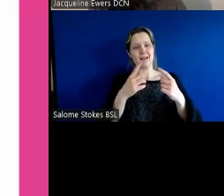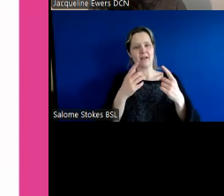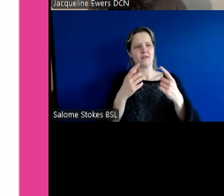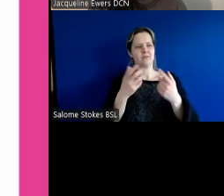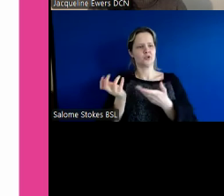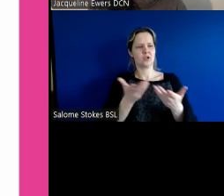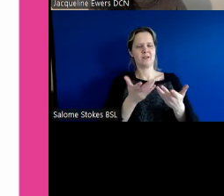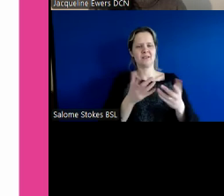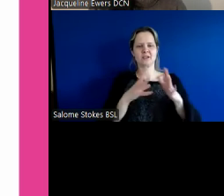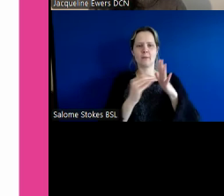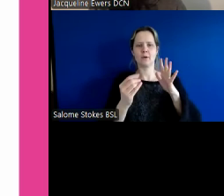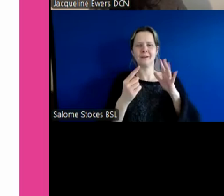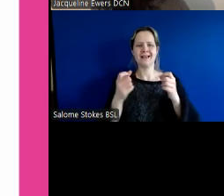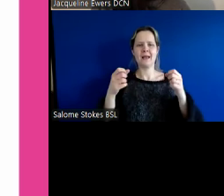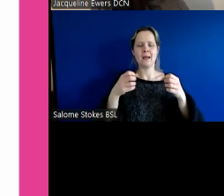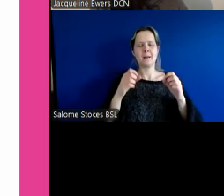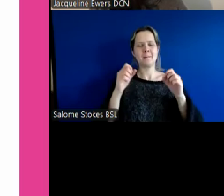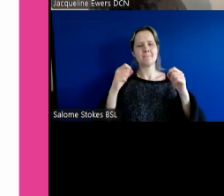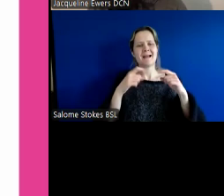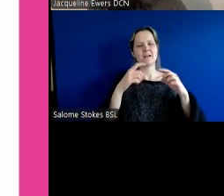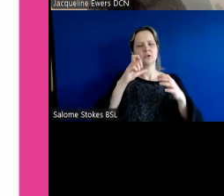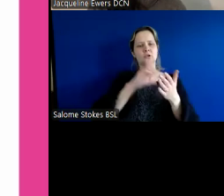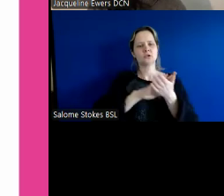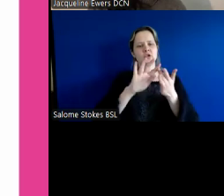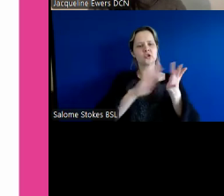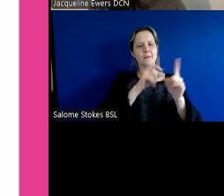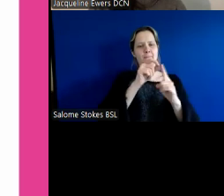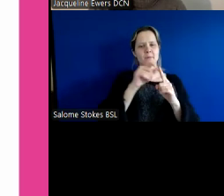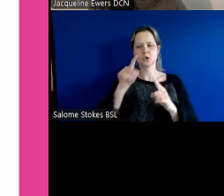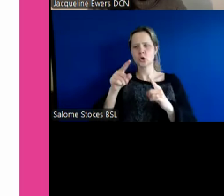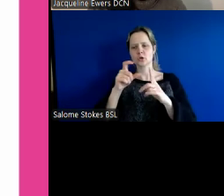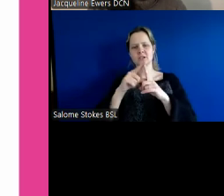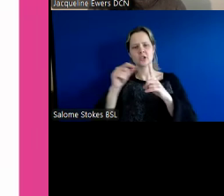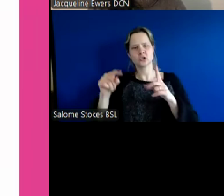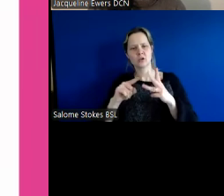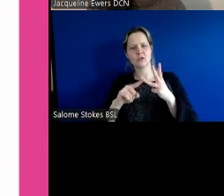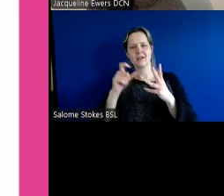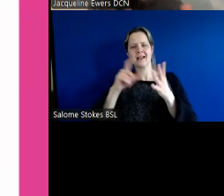Dotdigital, Klaviyo, Constant Contact, these